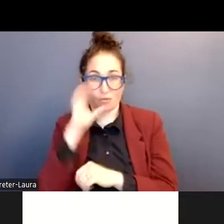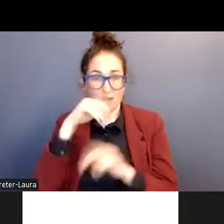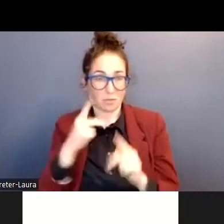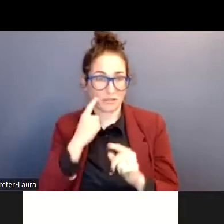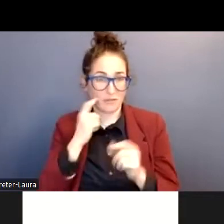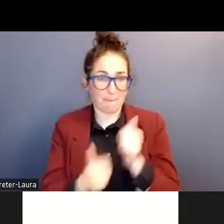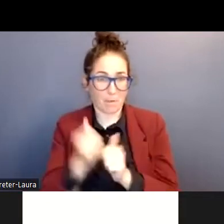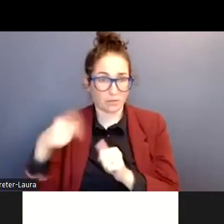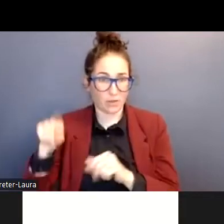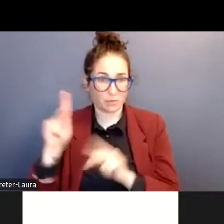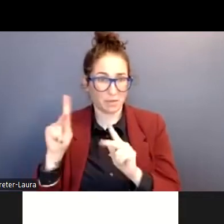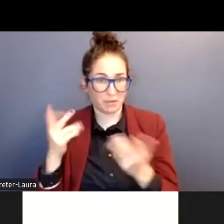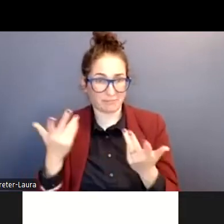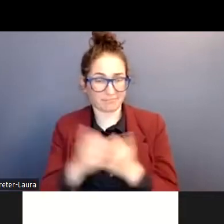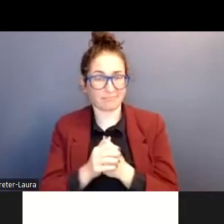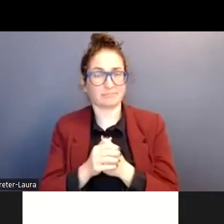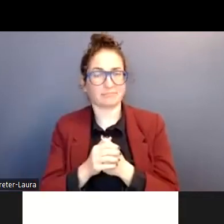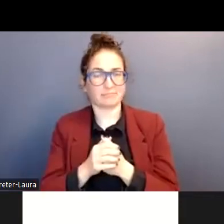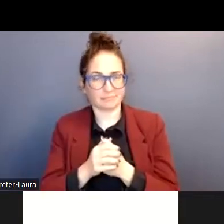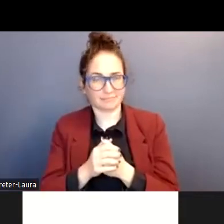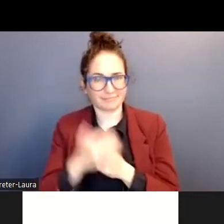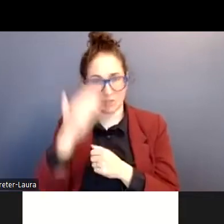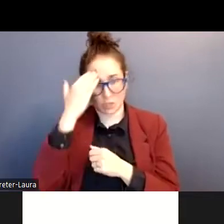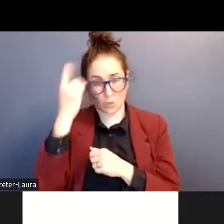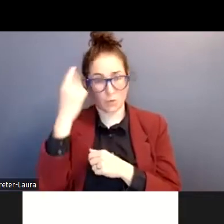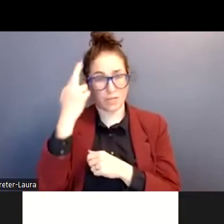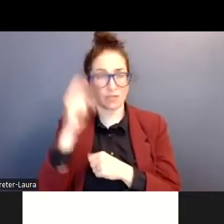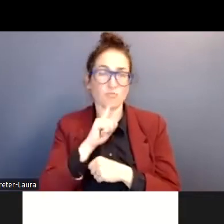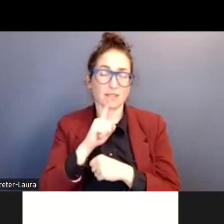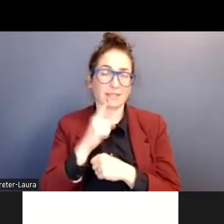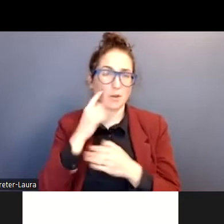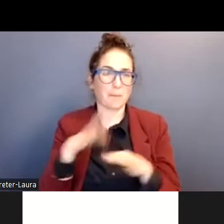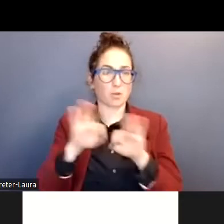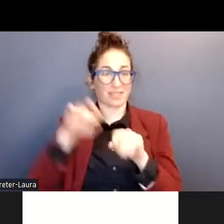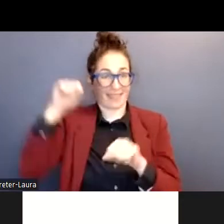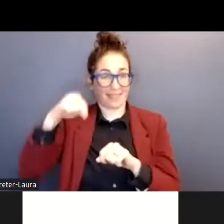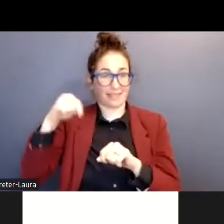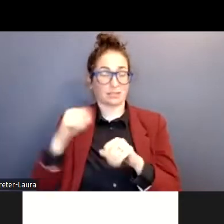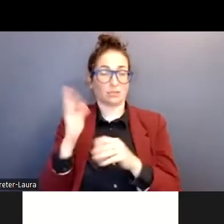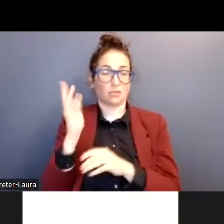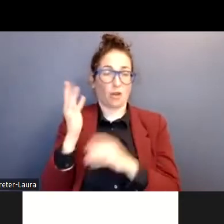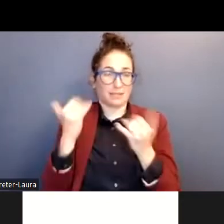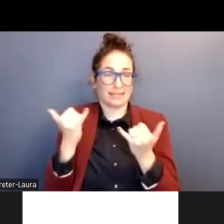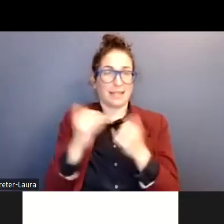people. And one, one of the reasons for the importance of today is you hope that an agency